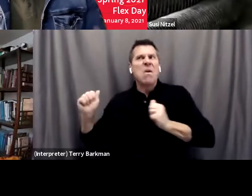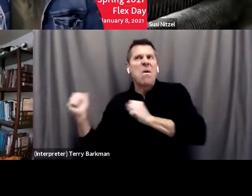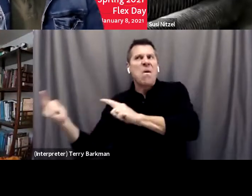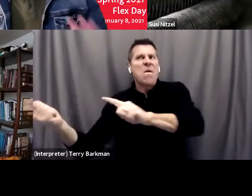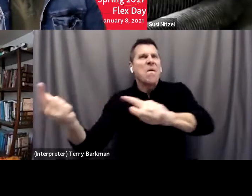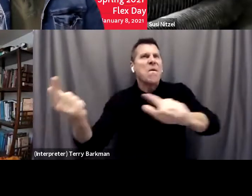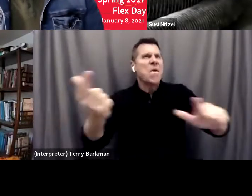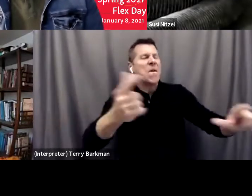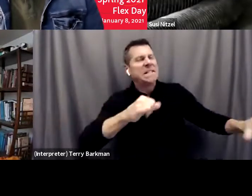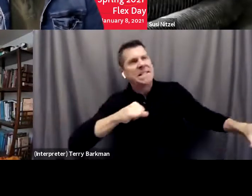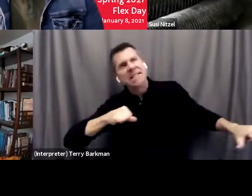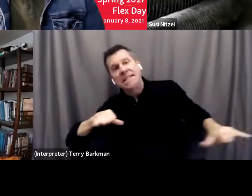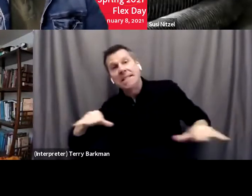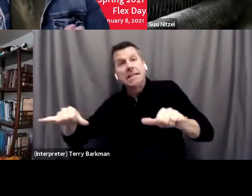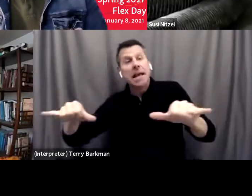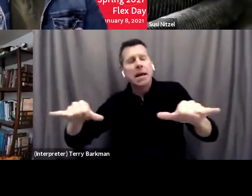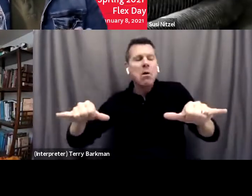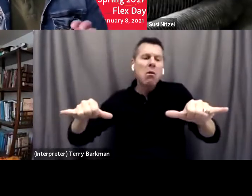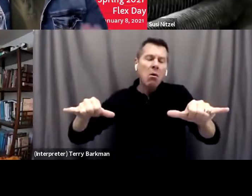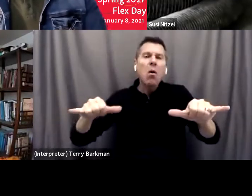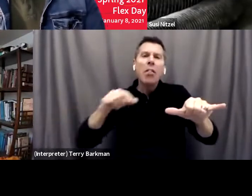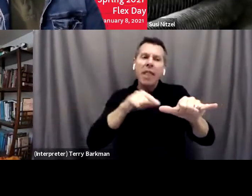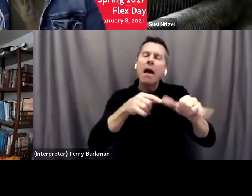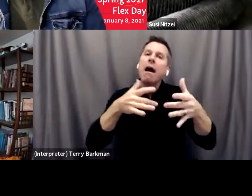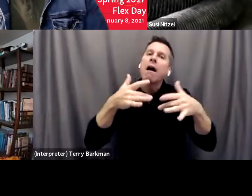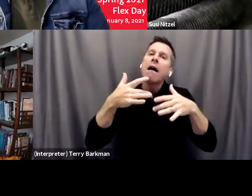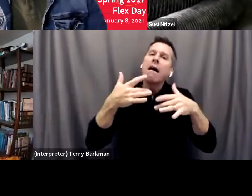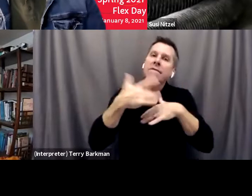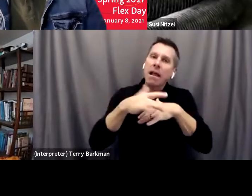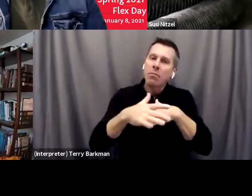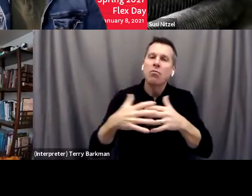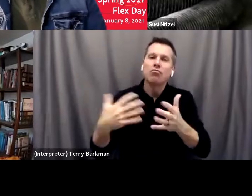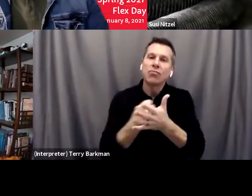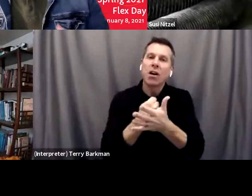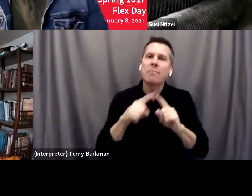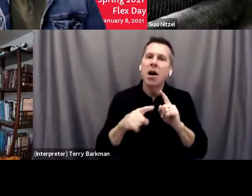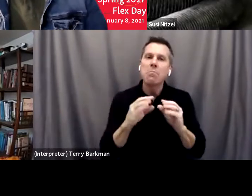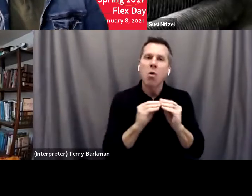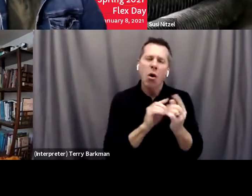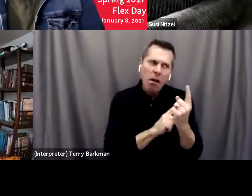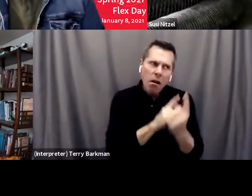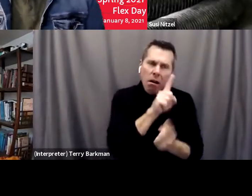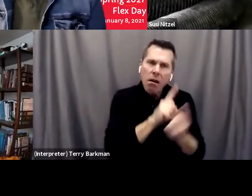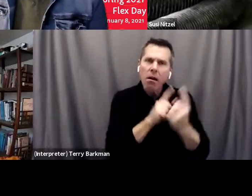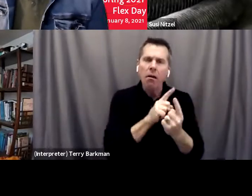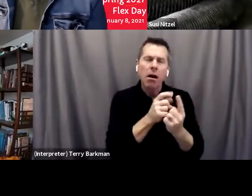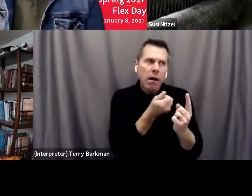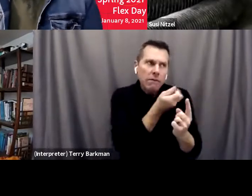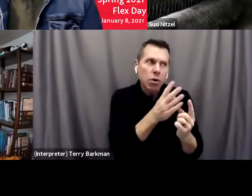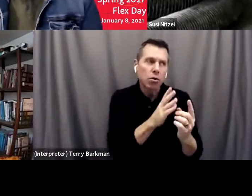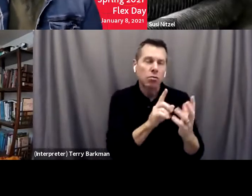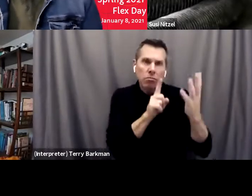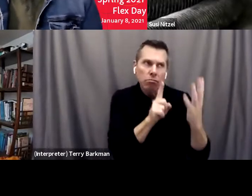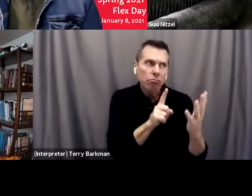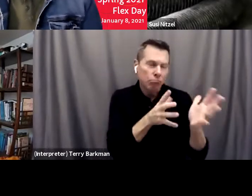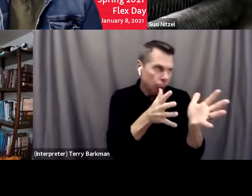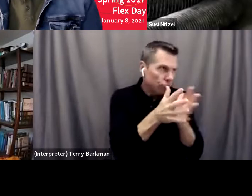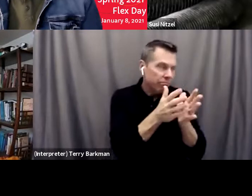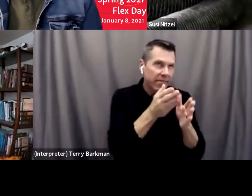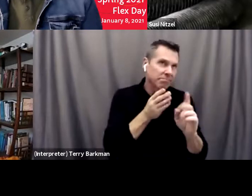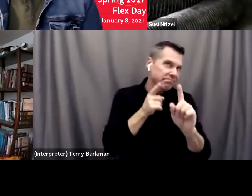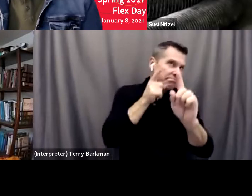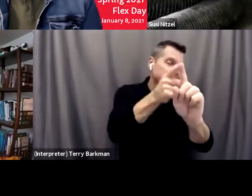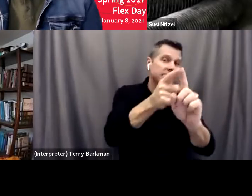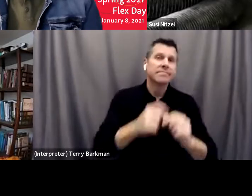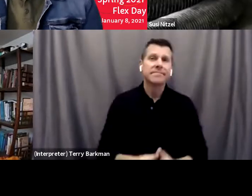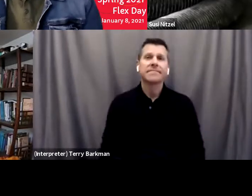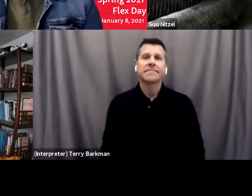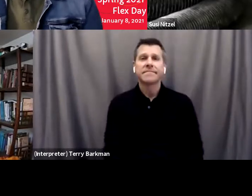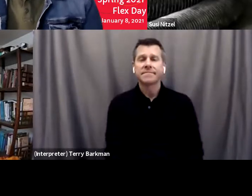now we want them all to get the same services, but in a micro setting with counseling and pathways. Sorry, again, for